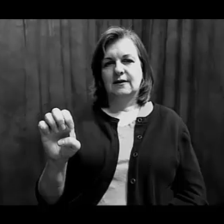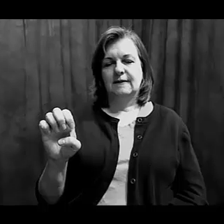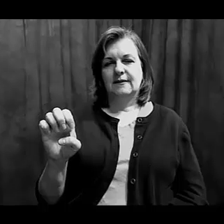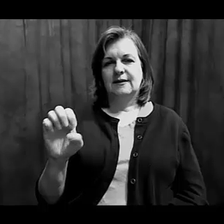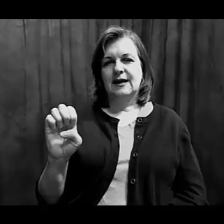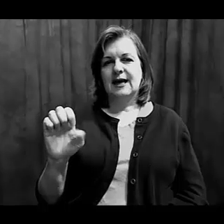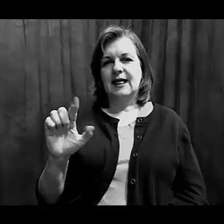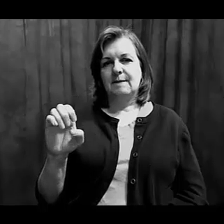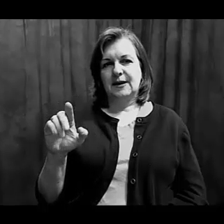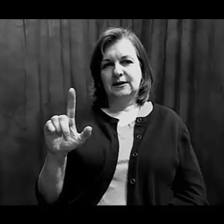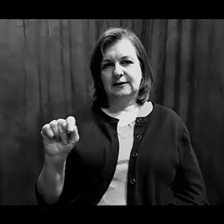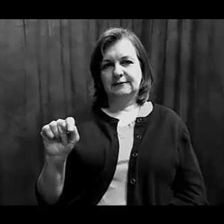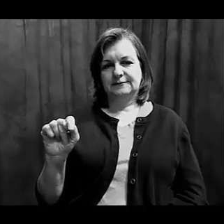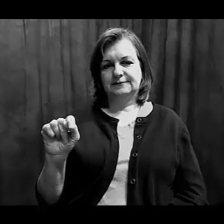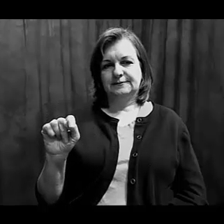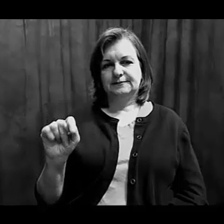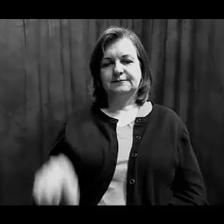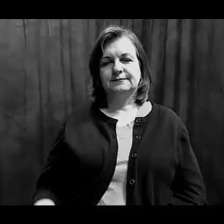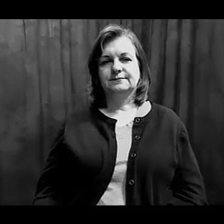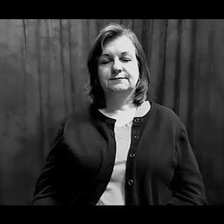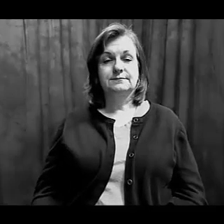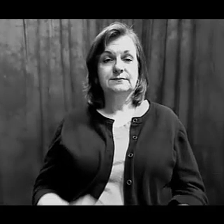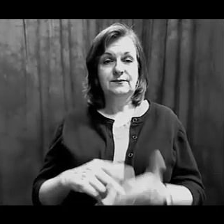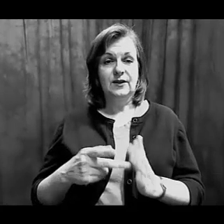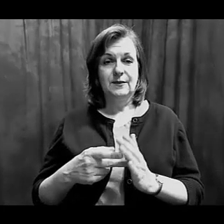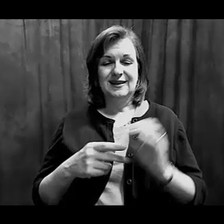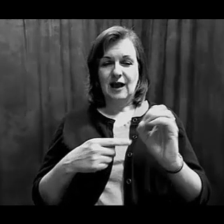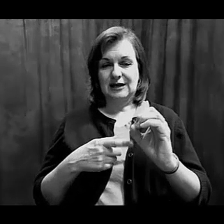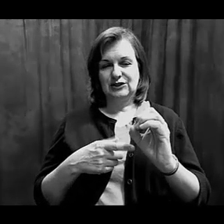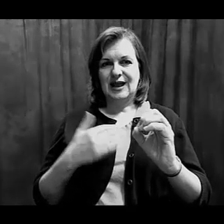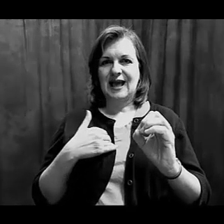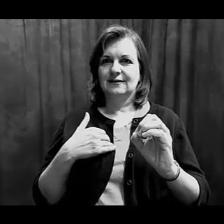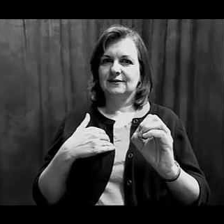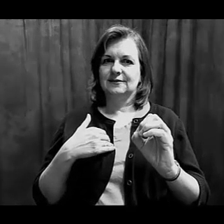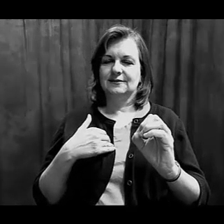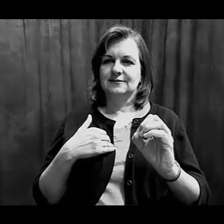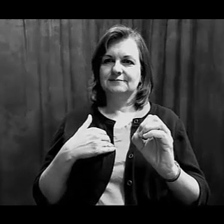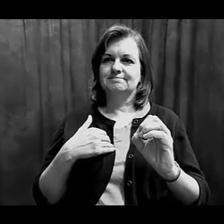electronegative element